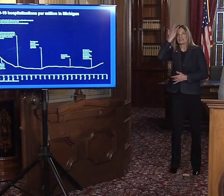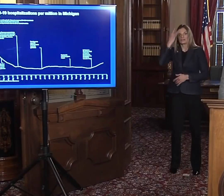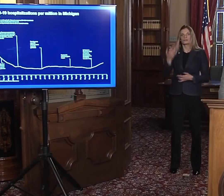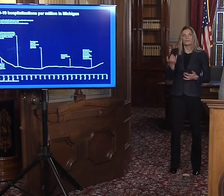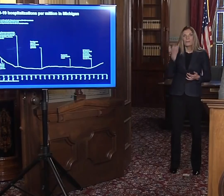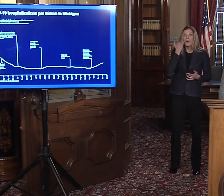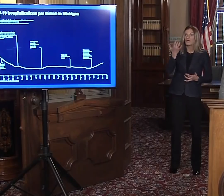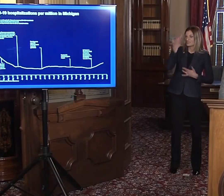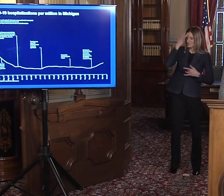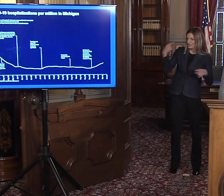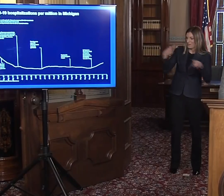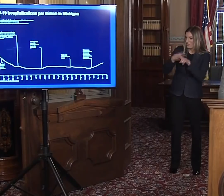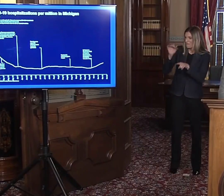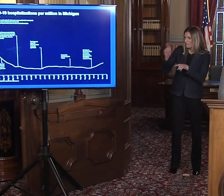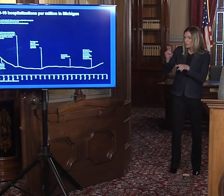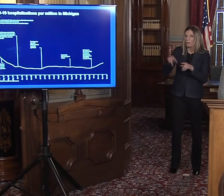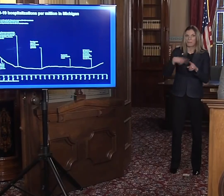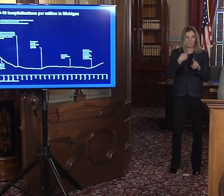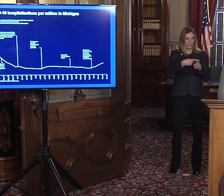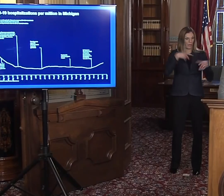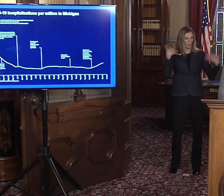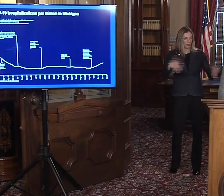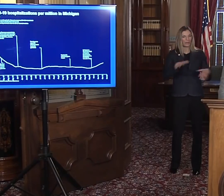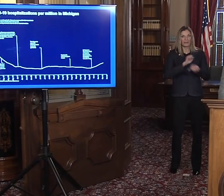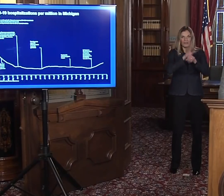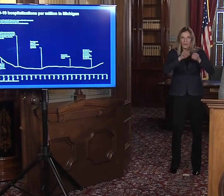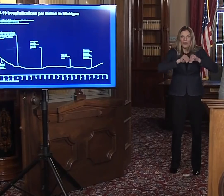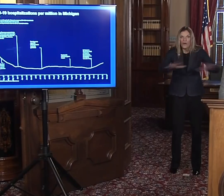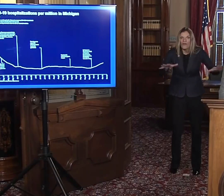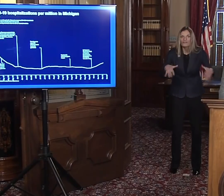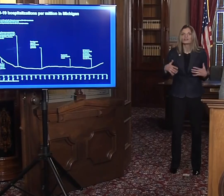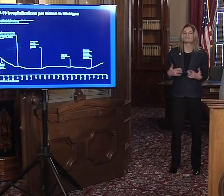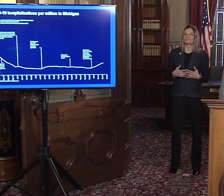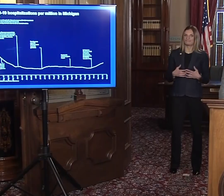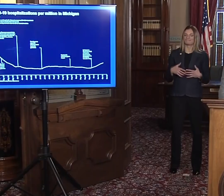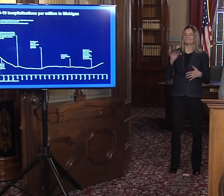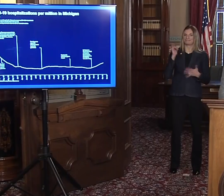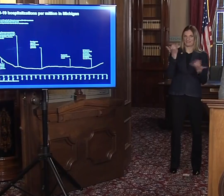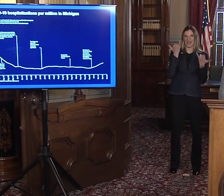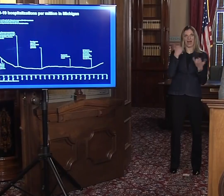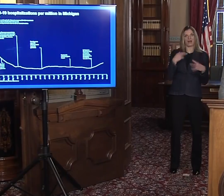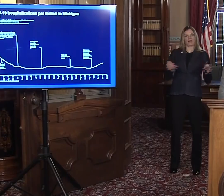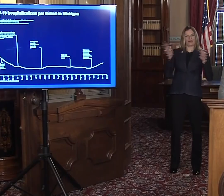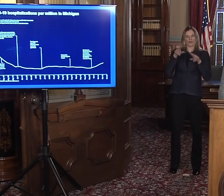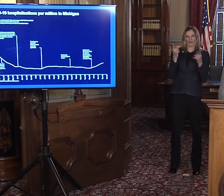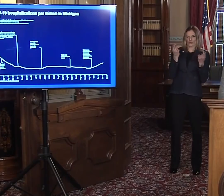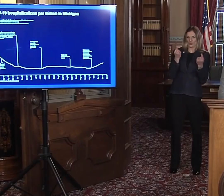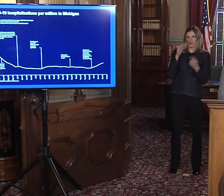HOSPITALIZED AND MORE PEOPLE WILL LOSE THEIR BATTLE WITH COVID-19.